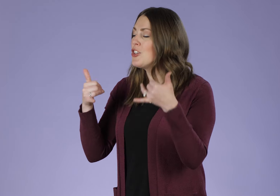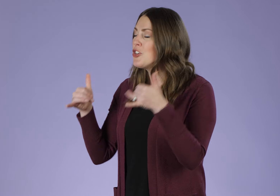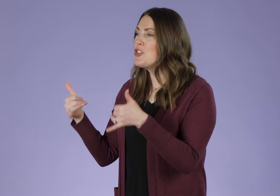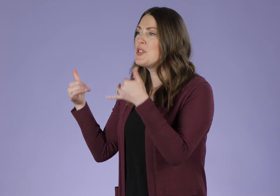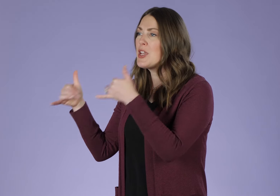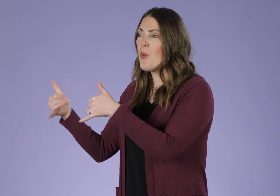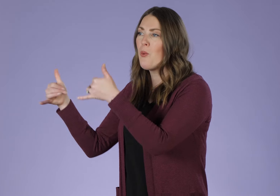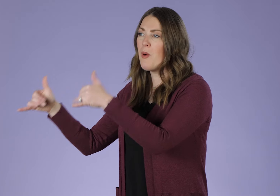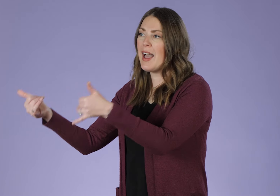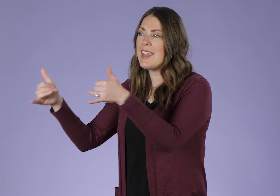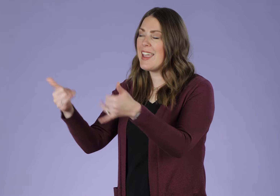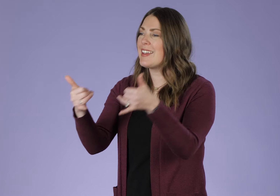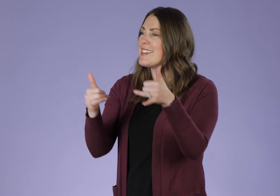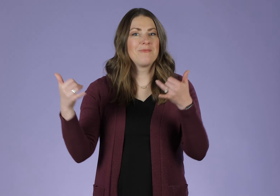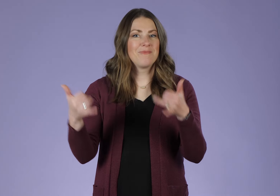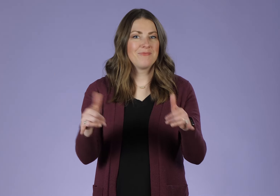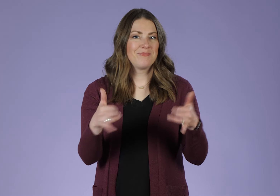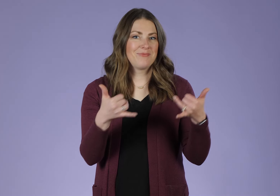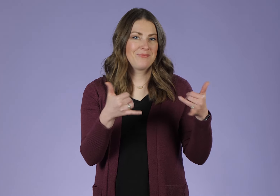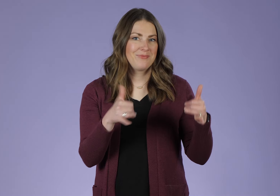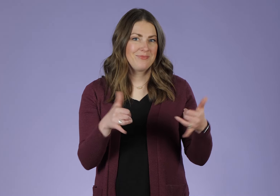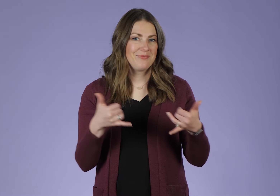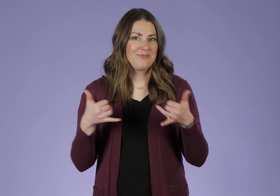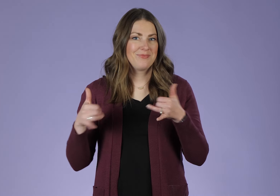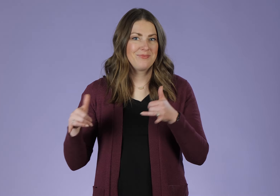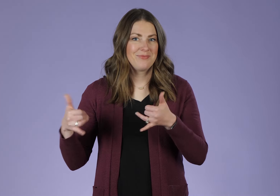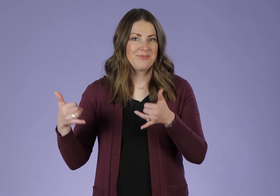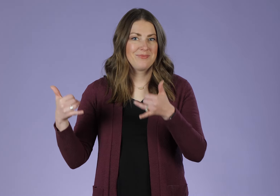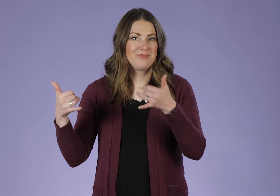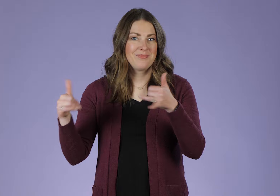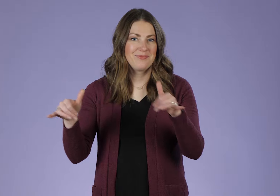You're using Y hands and they're bouncing around like they're playing.